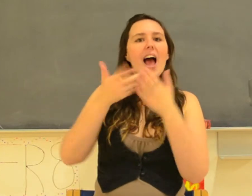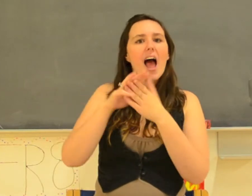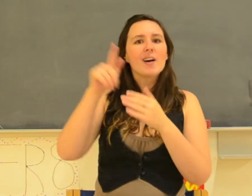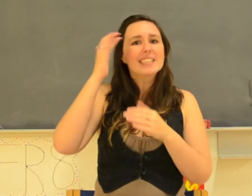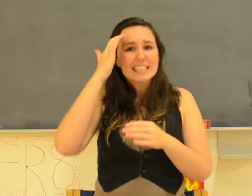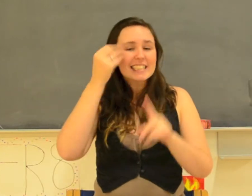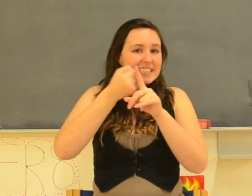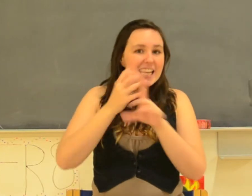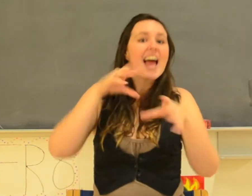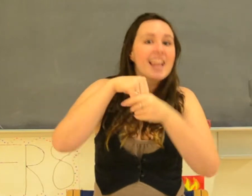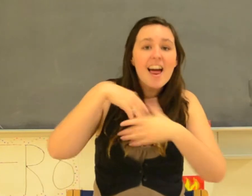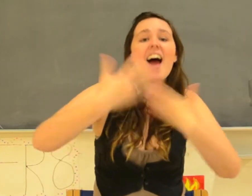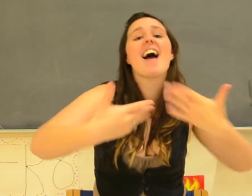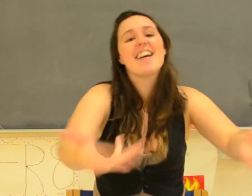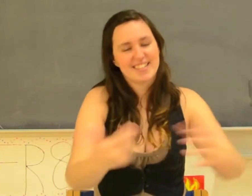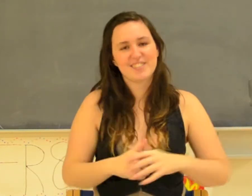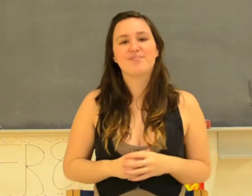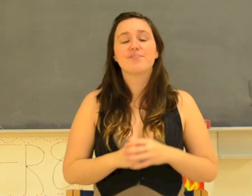He told us about he was determined to become involved in the politics and the green party.